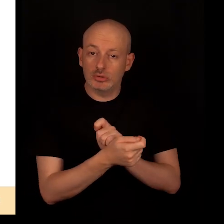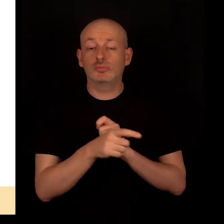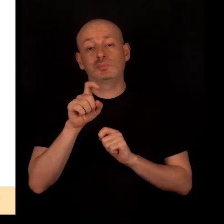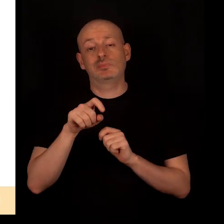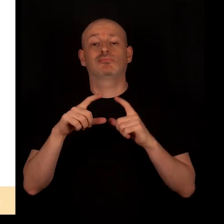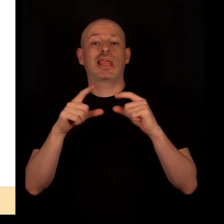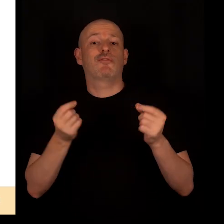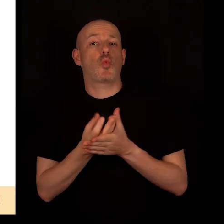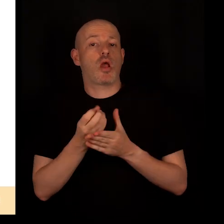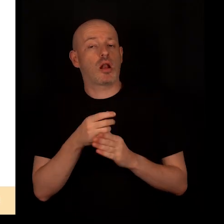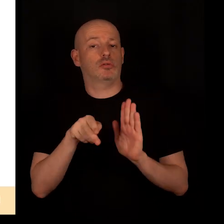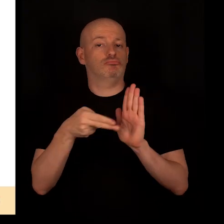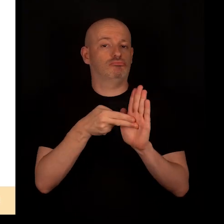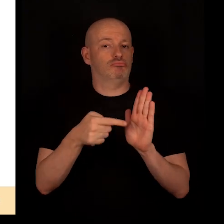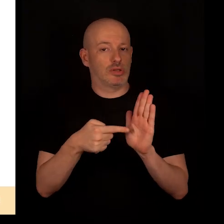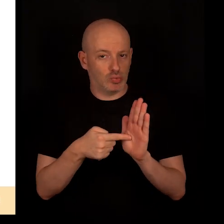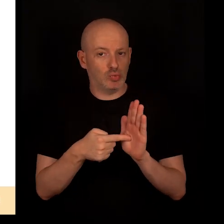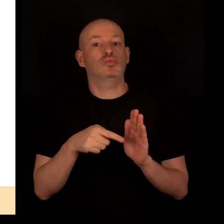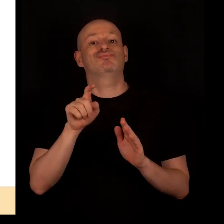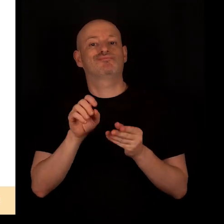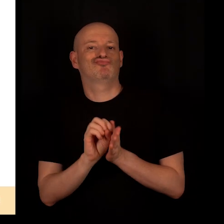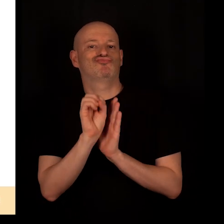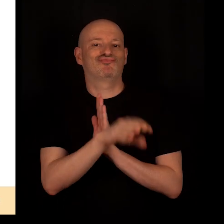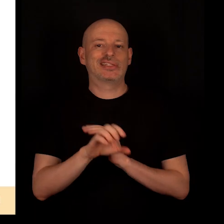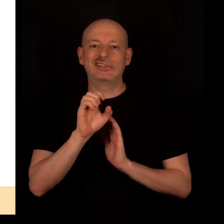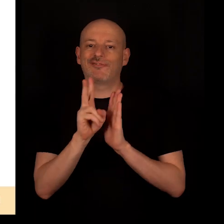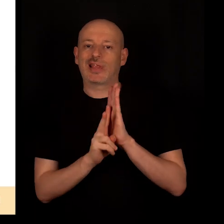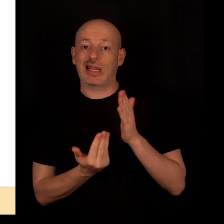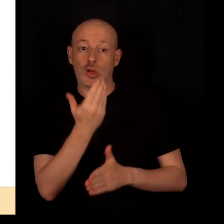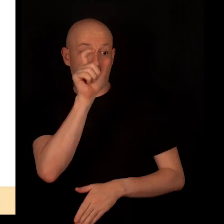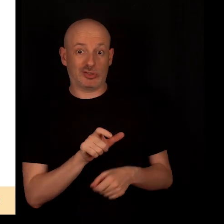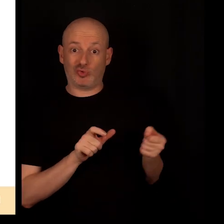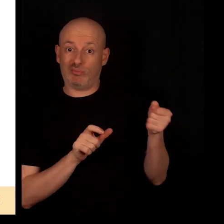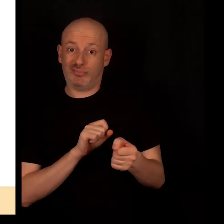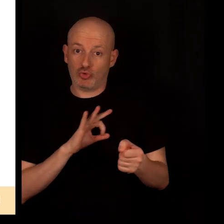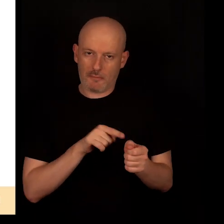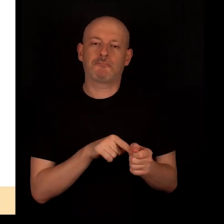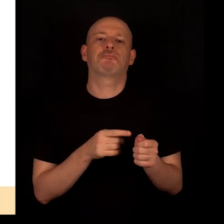you need to mention that in the Info Card. You need to upload the CV of the new person,